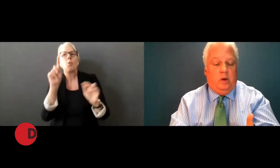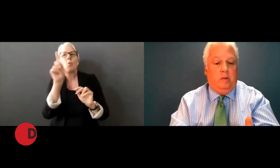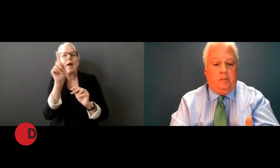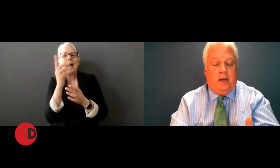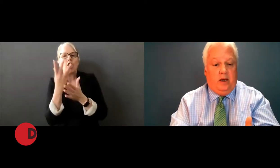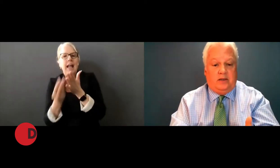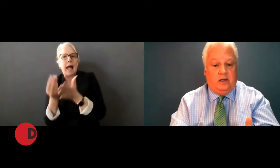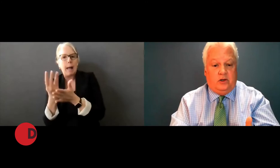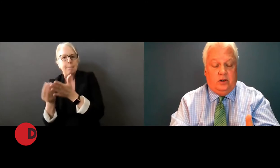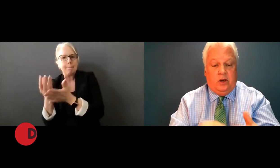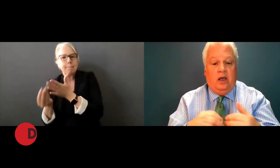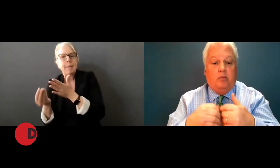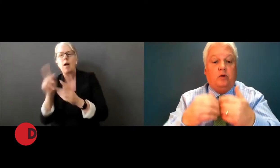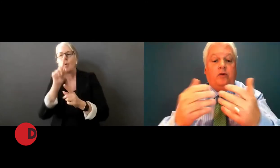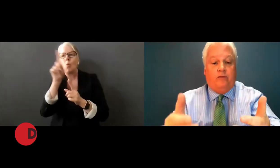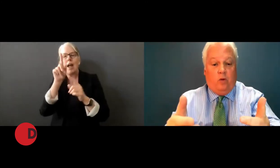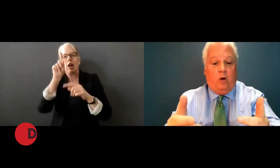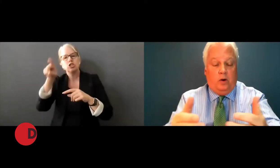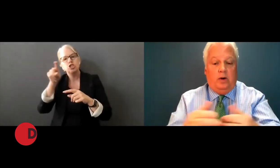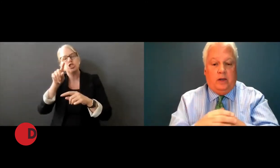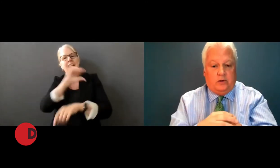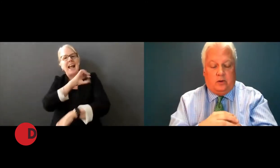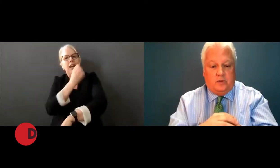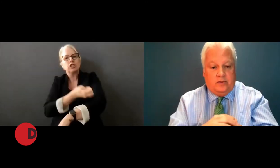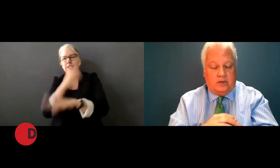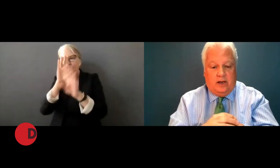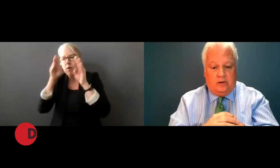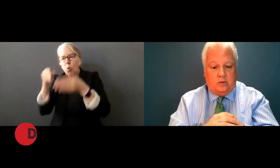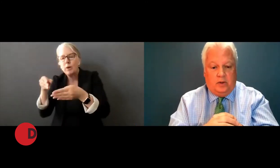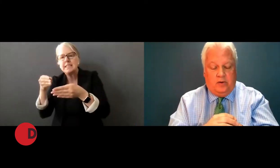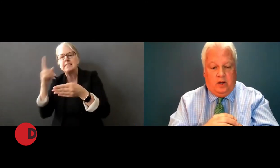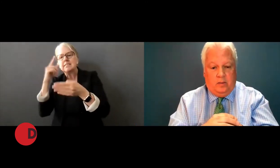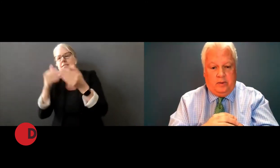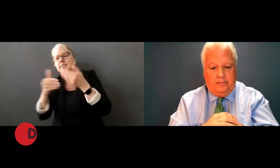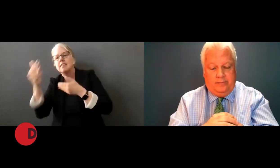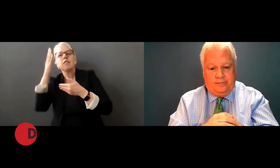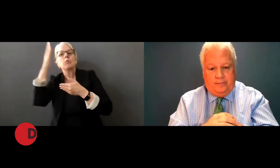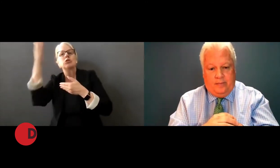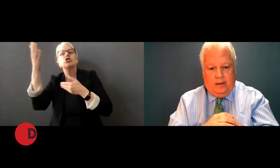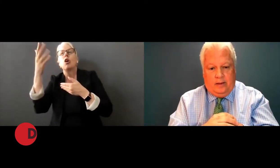where the missing gaps are, and where to devote energy to focus in the future,